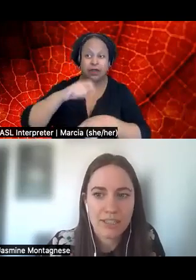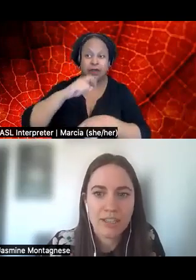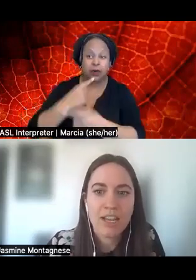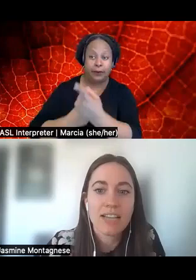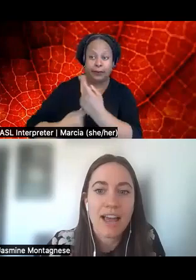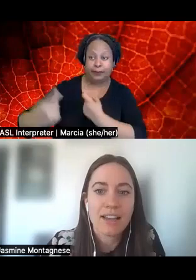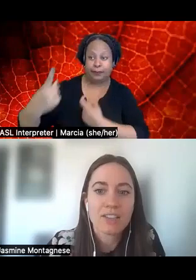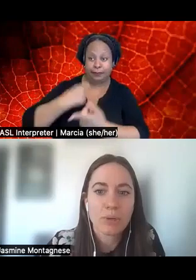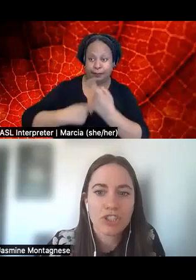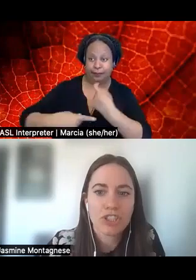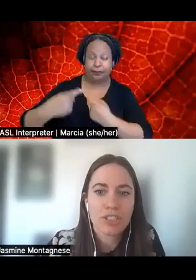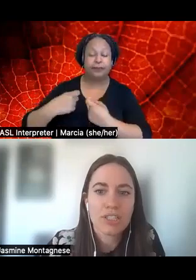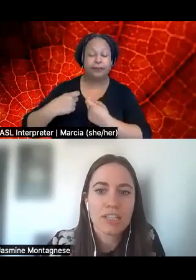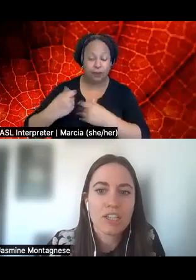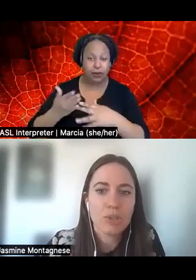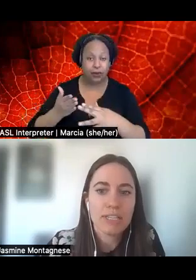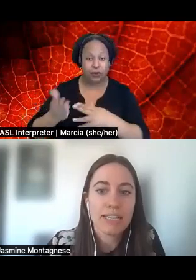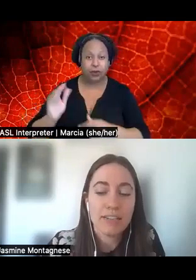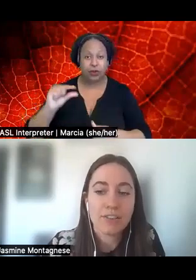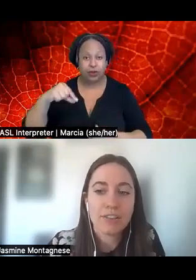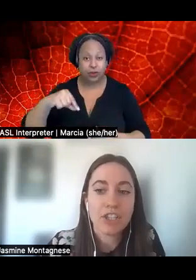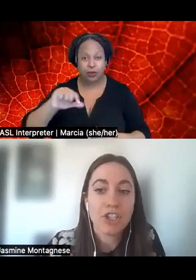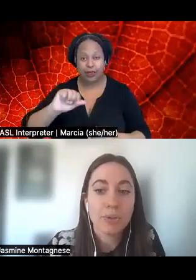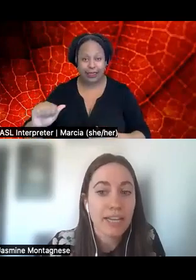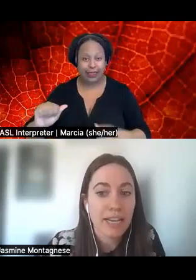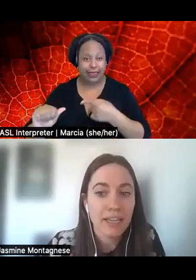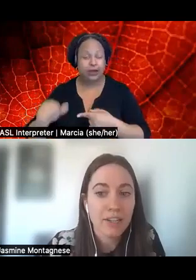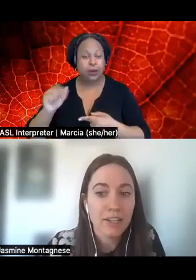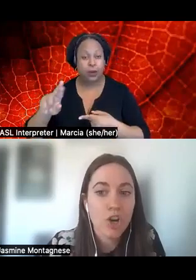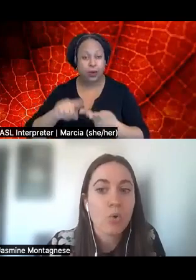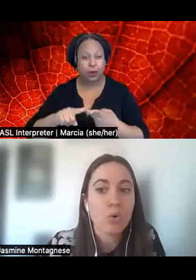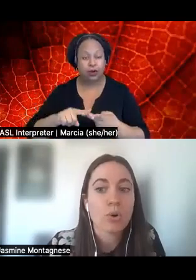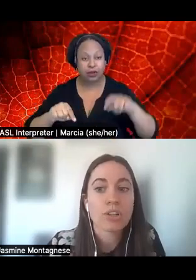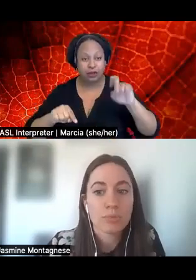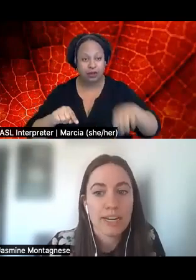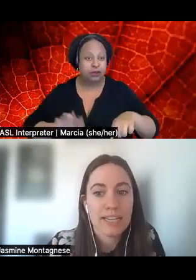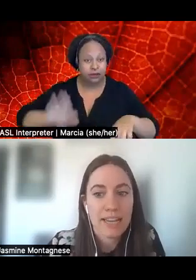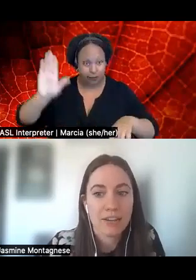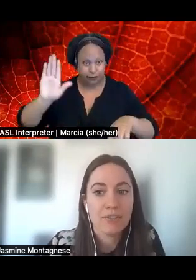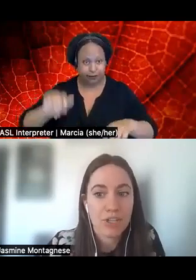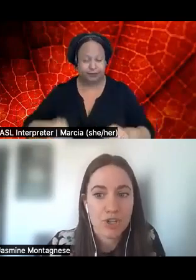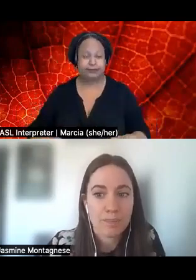to ask questions using either the Q&A or raise hand feature.